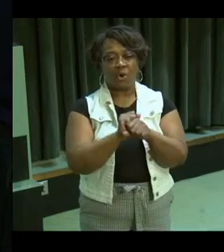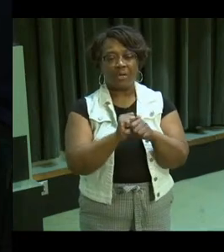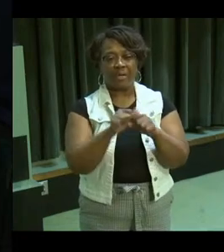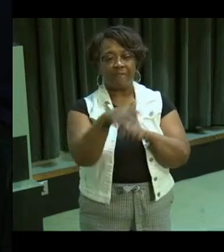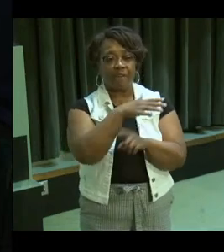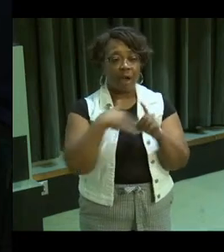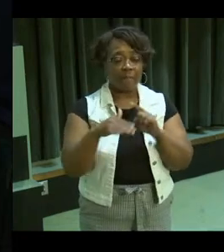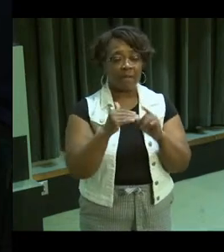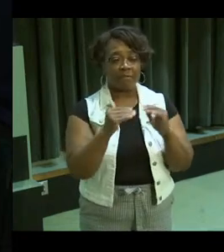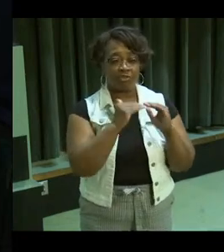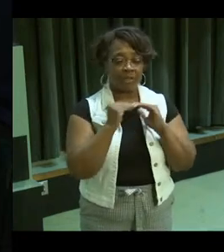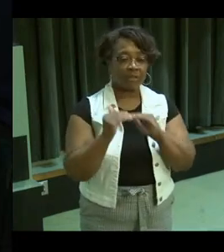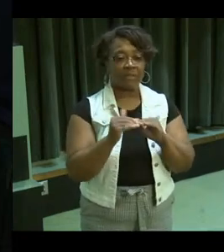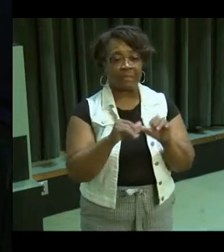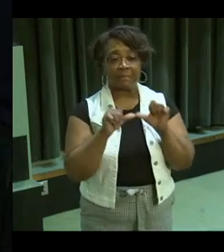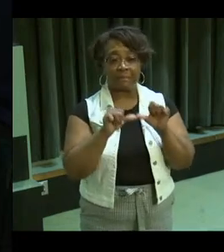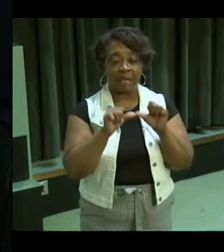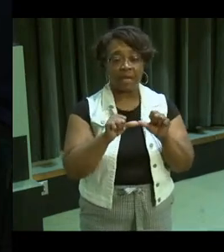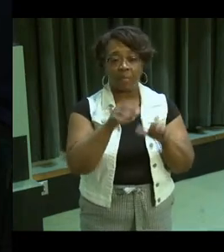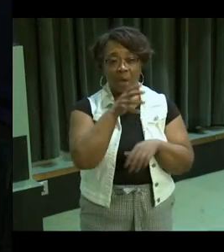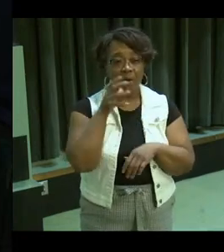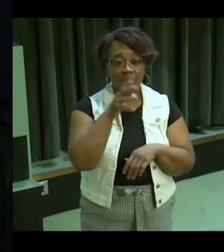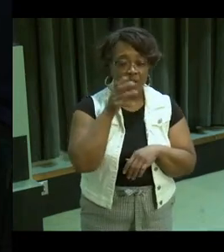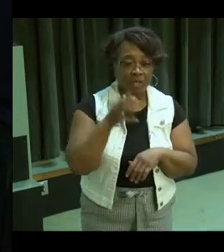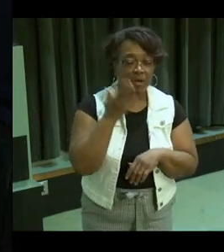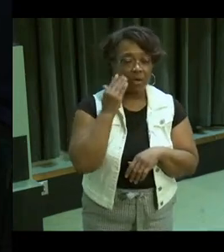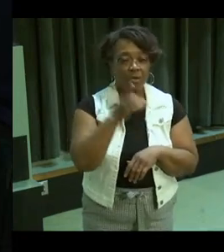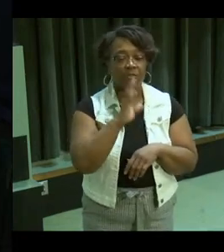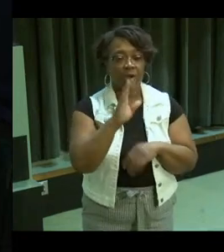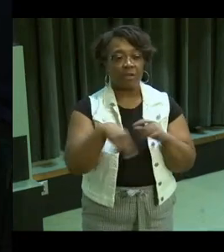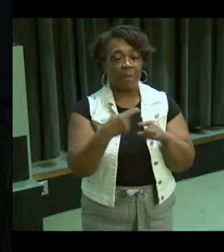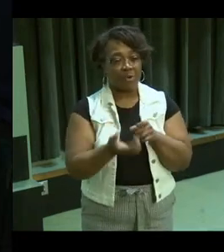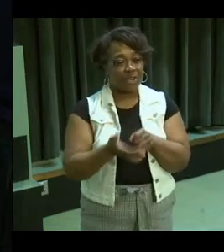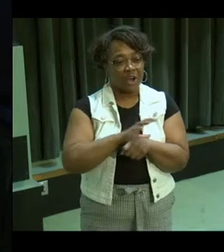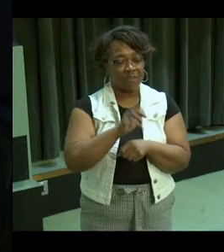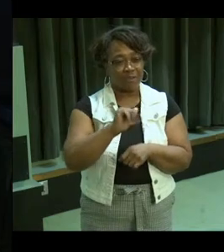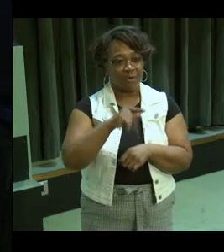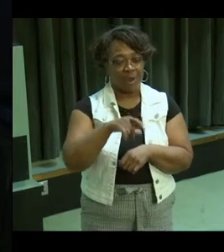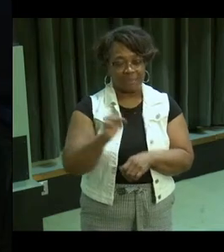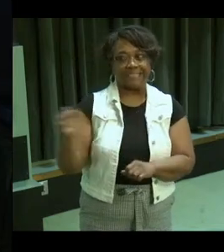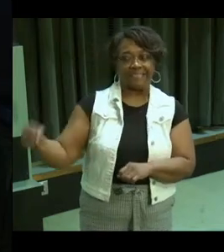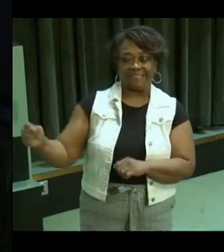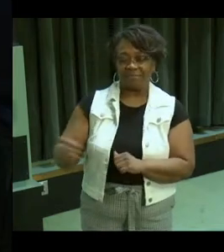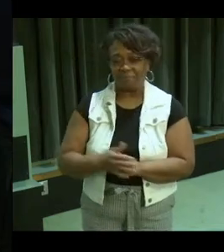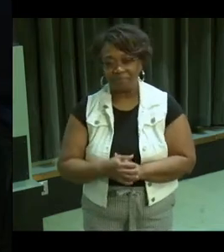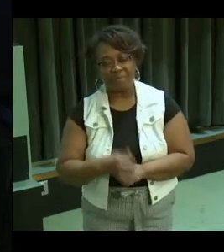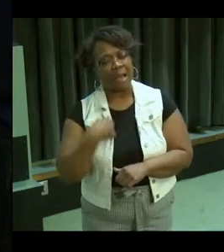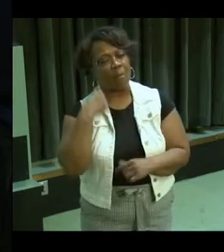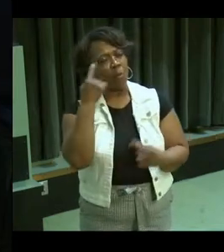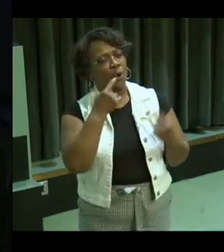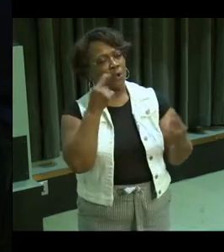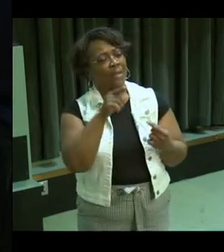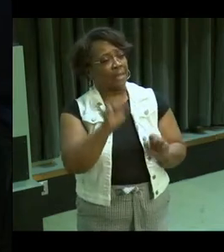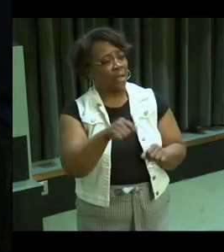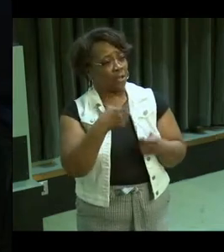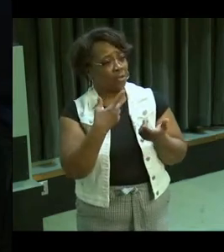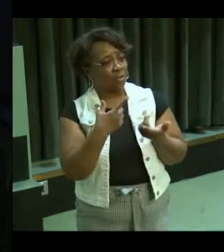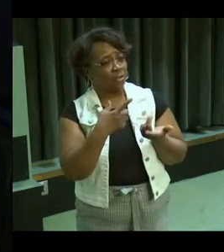justice and then sustainable agriculture. And I know you